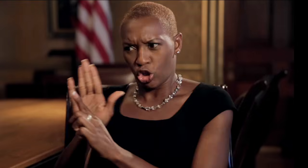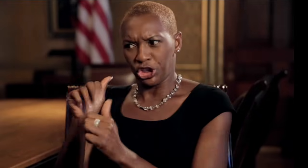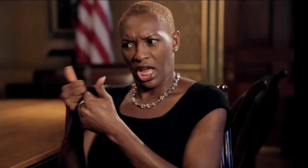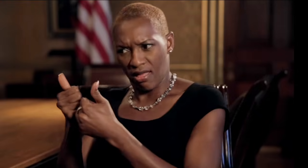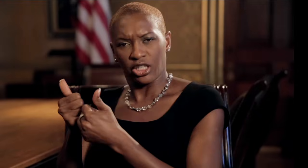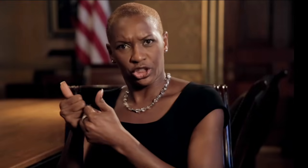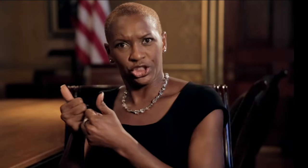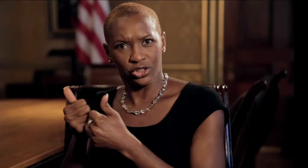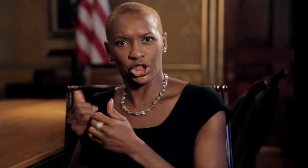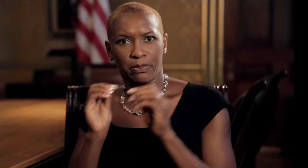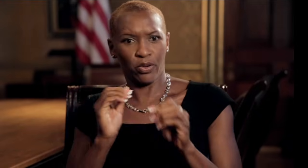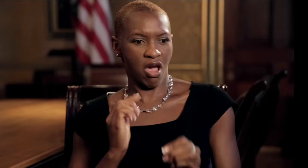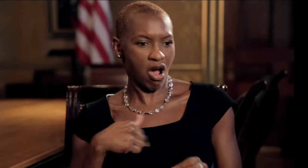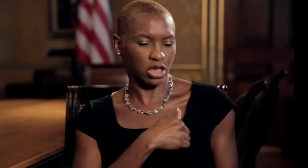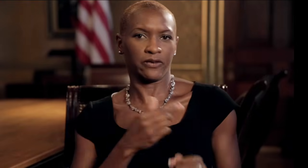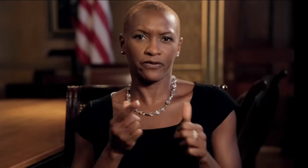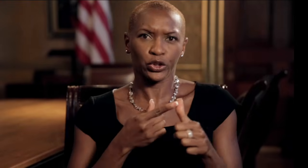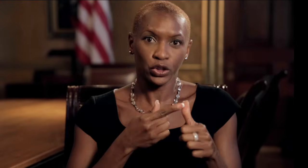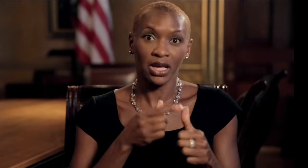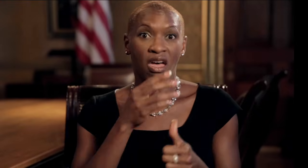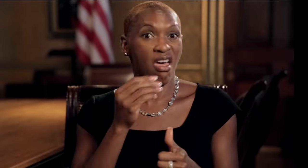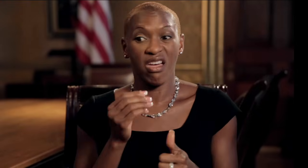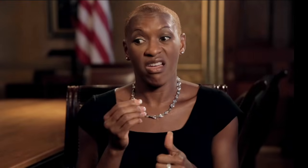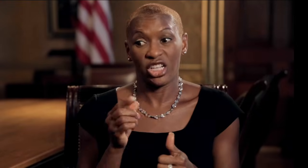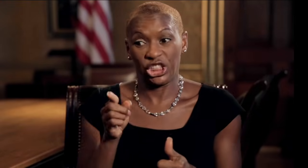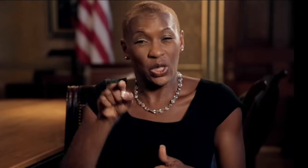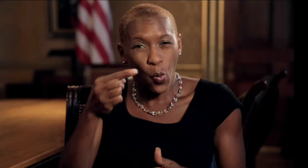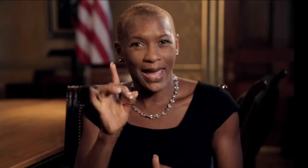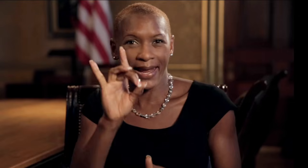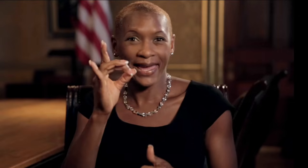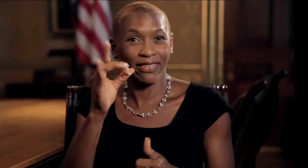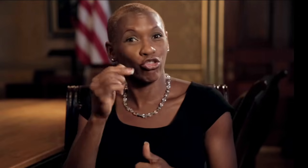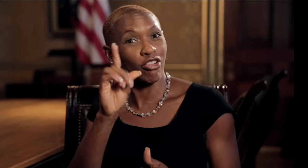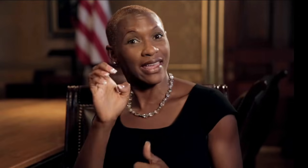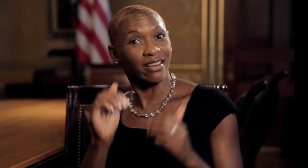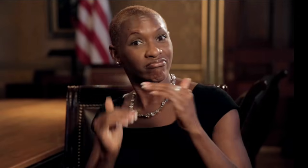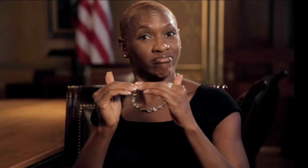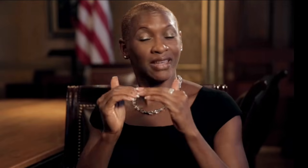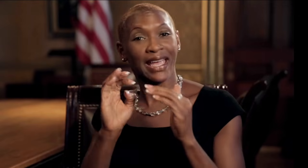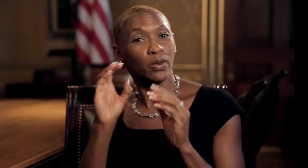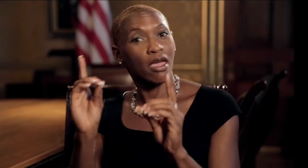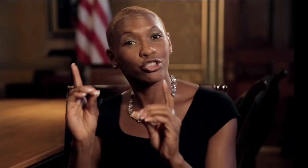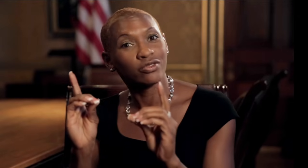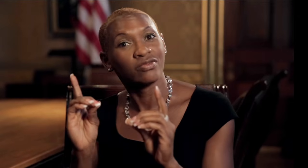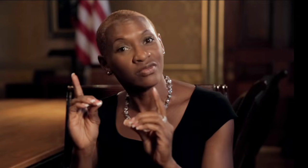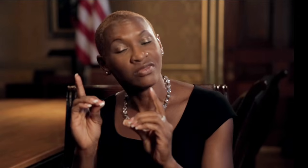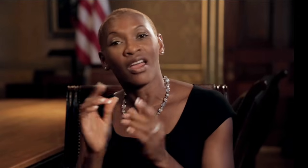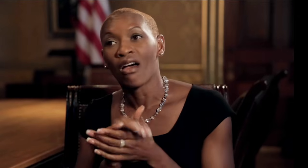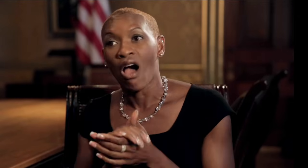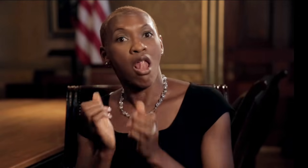In spite of her challenges, she put us first and she only had an eighth-grade education.